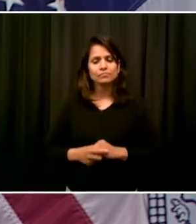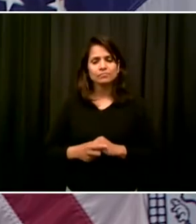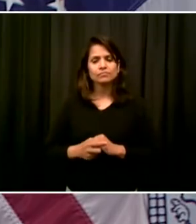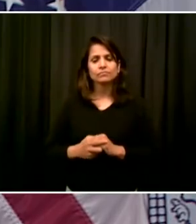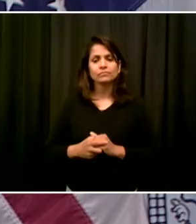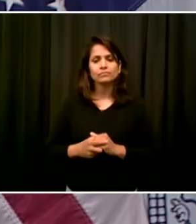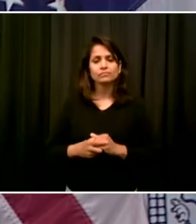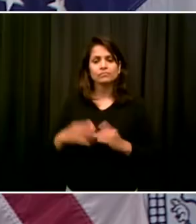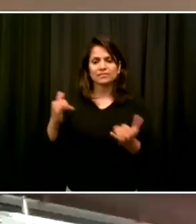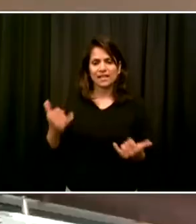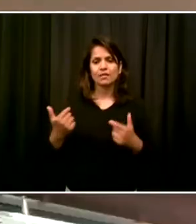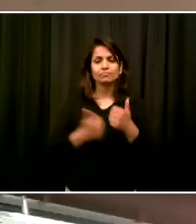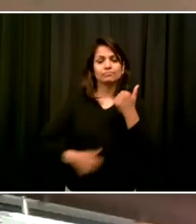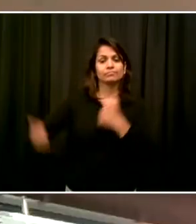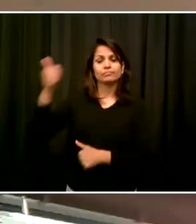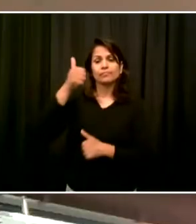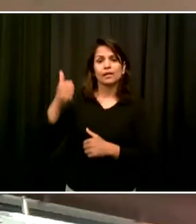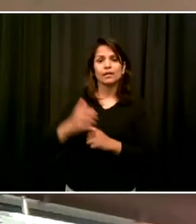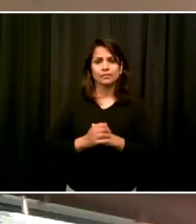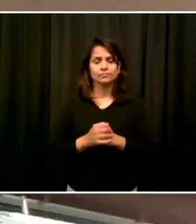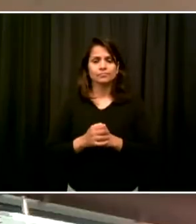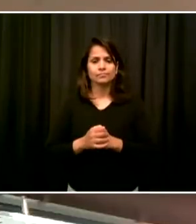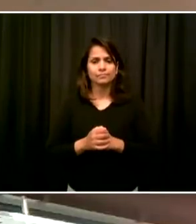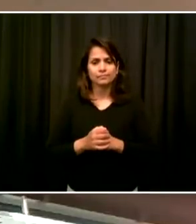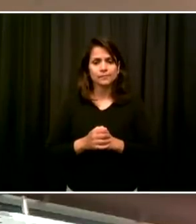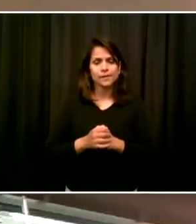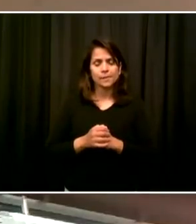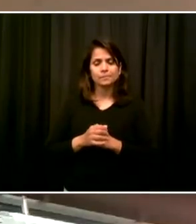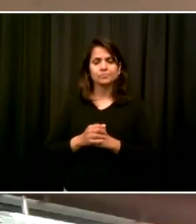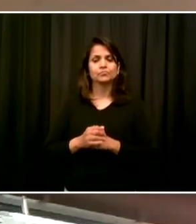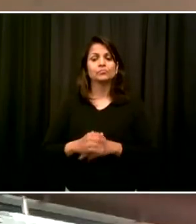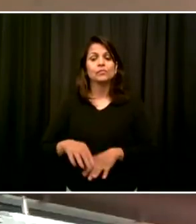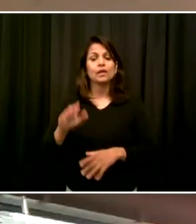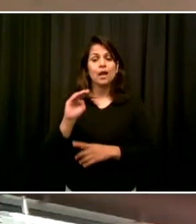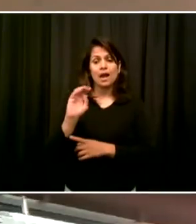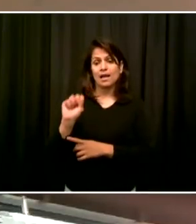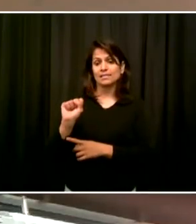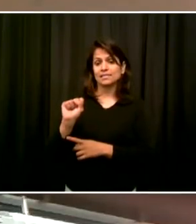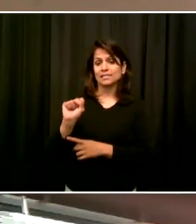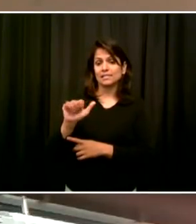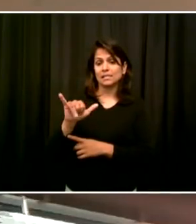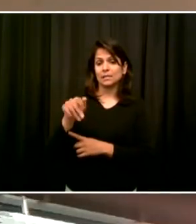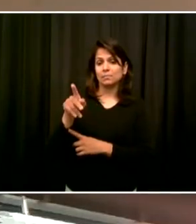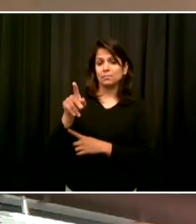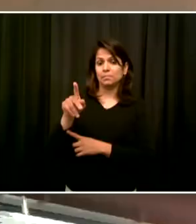AHEAD MELANIE.